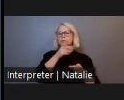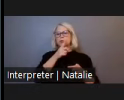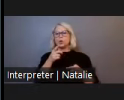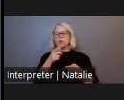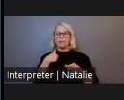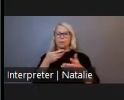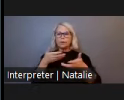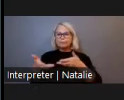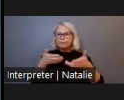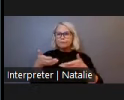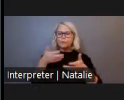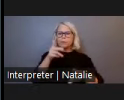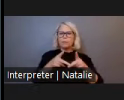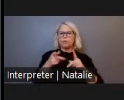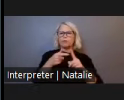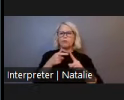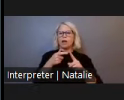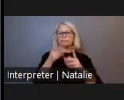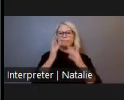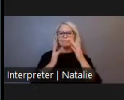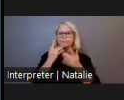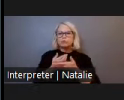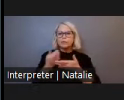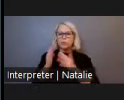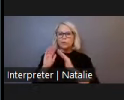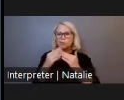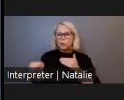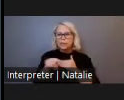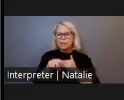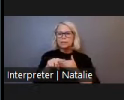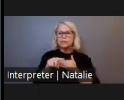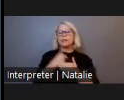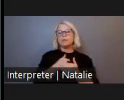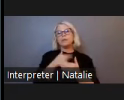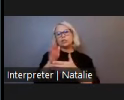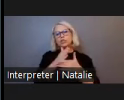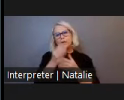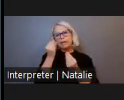with folks from under resourced communities, that No, that was absolutely wonderful. Thank you so much for being here.